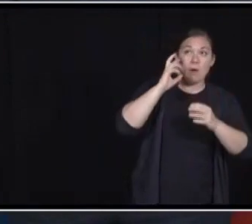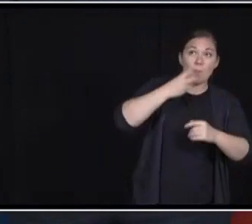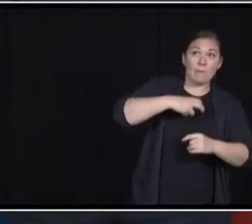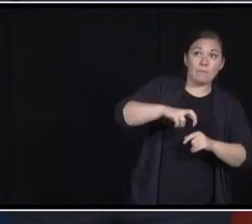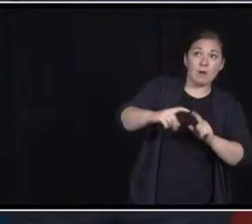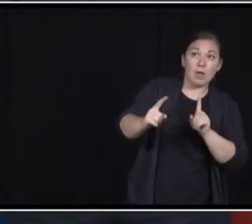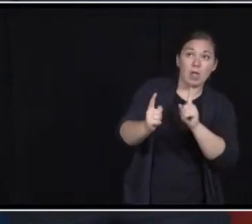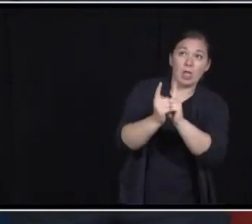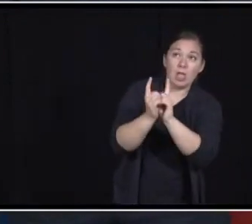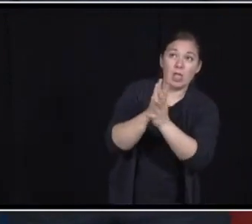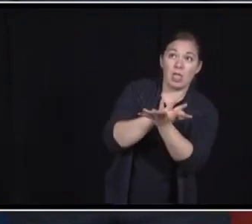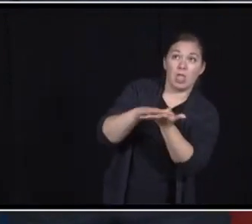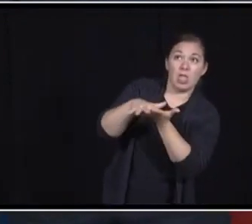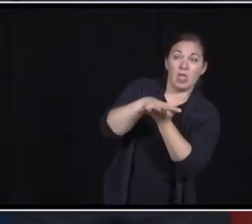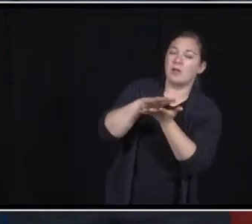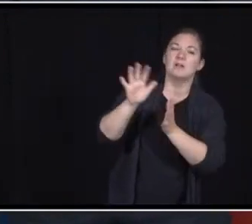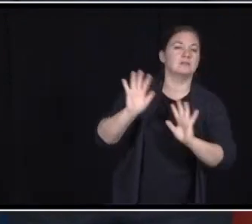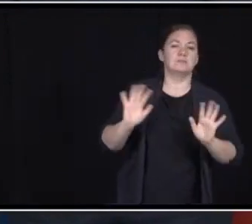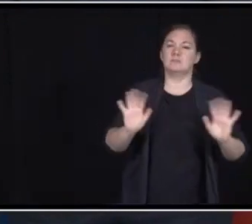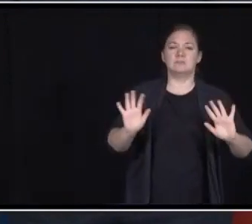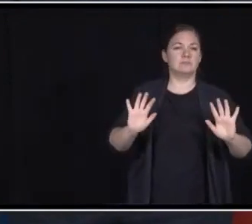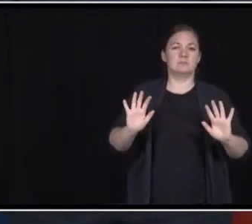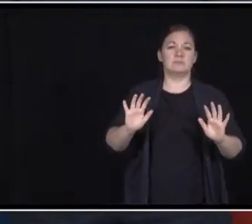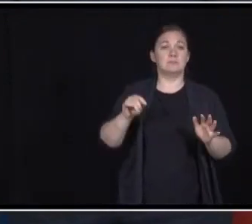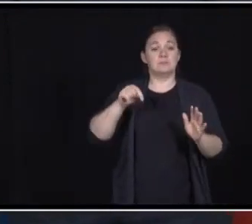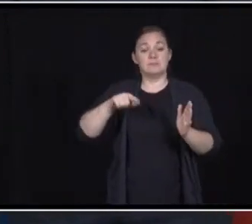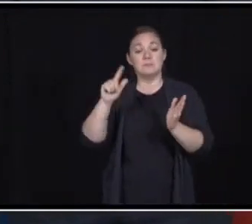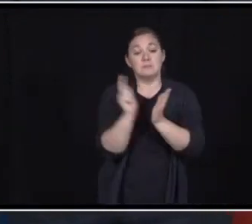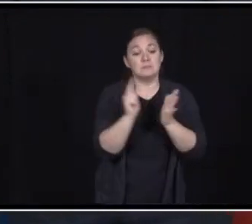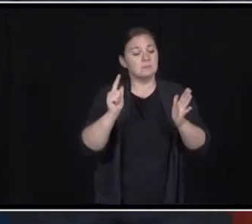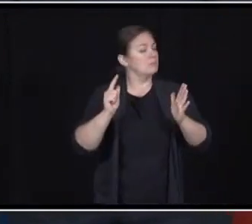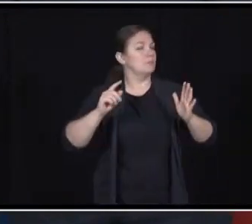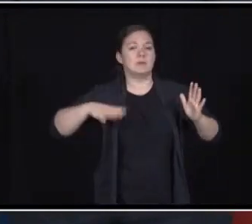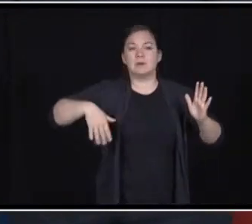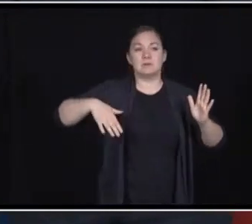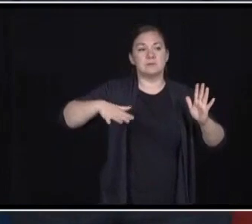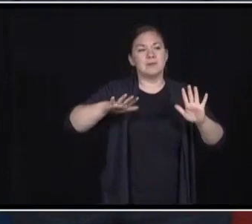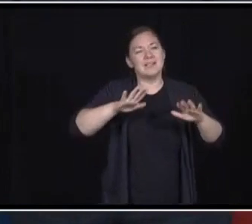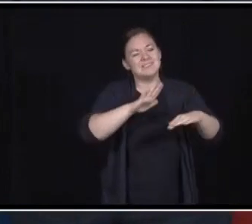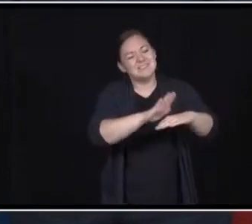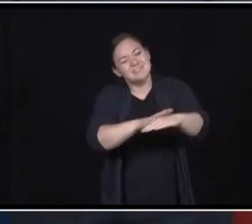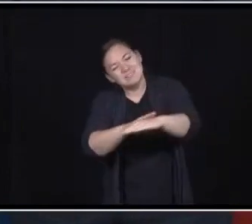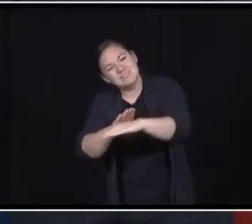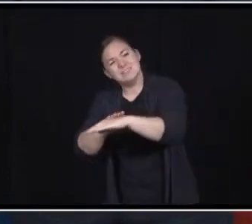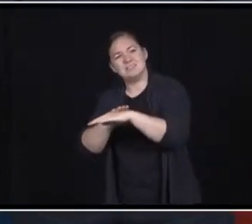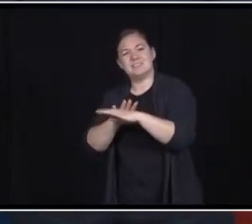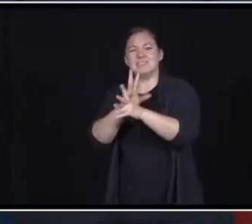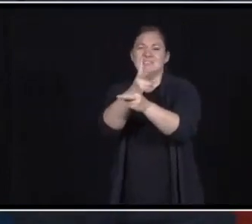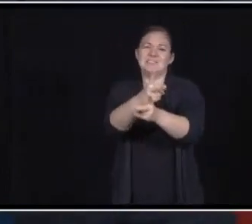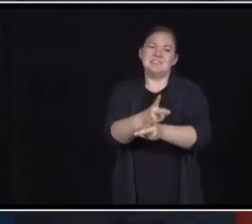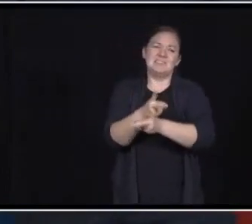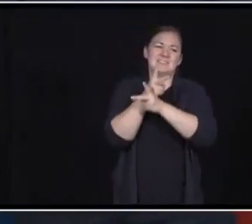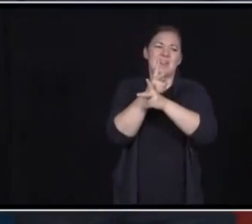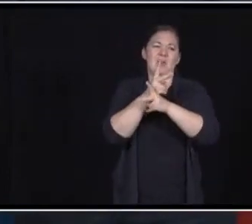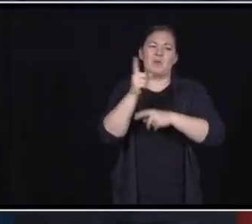you have to do your staying home. Do not travel if you are ill. And determine what the purpose of the trip is